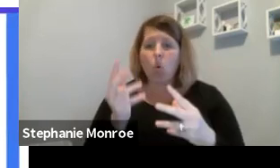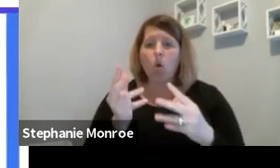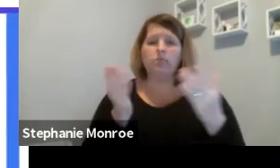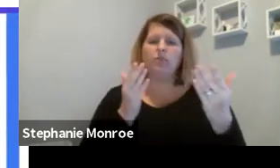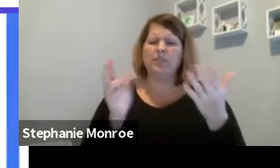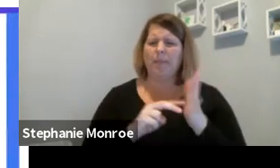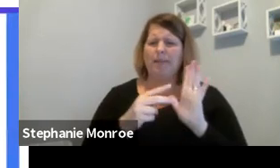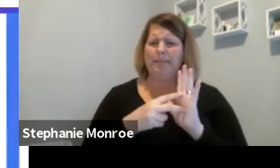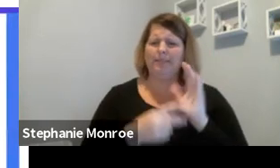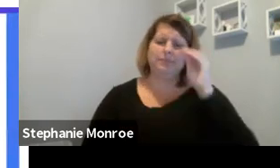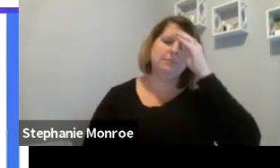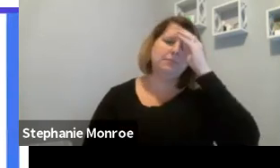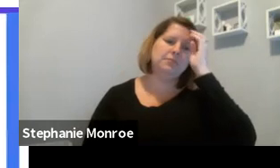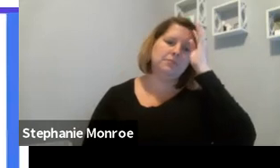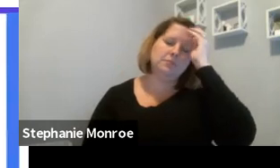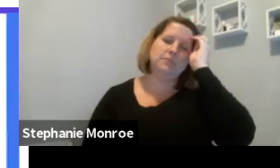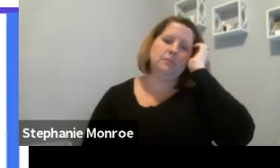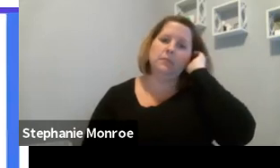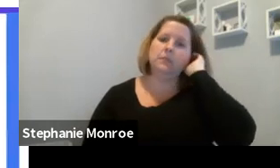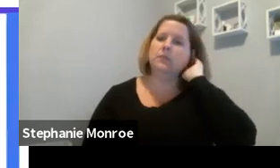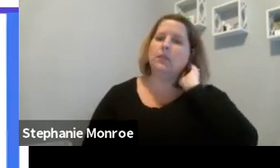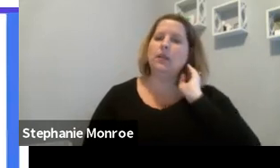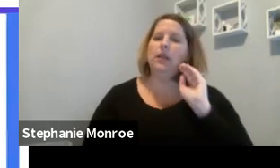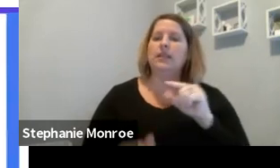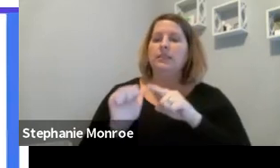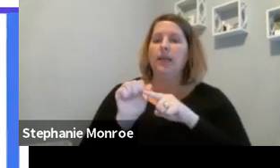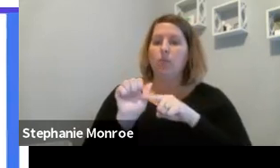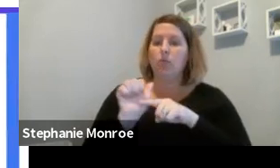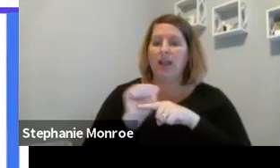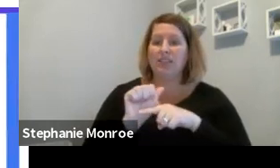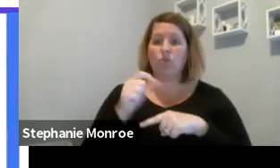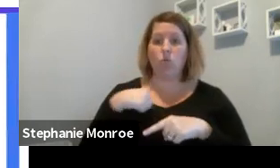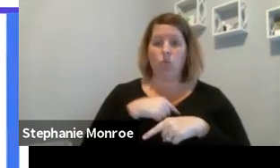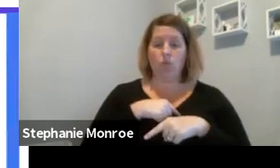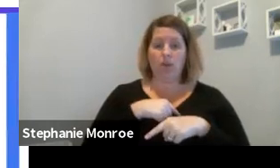Well, it's a practice where we go beyond looking at